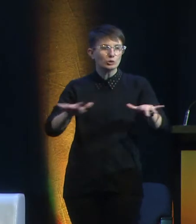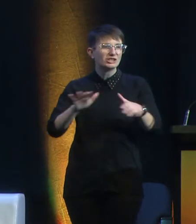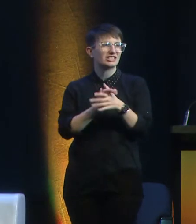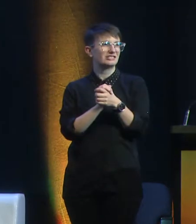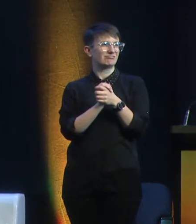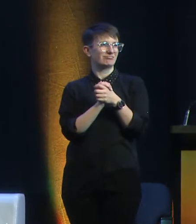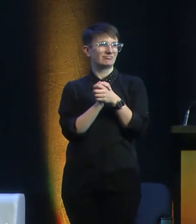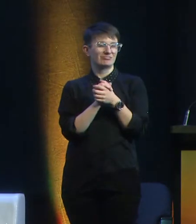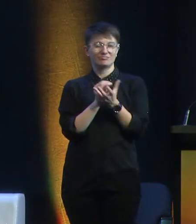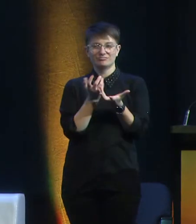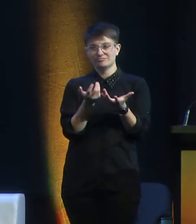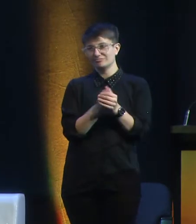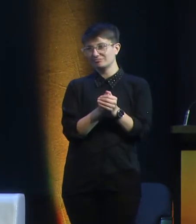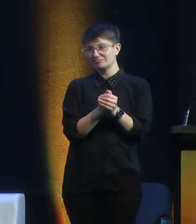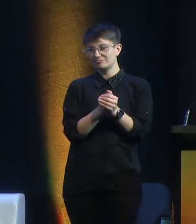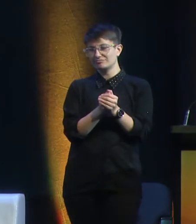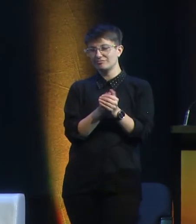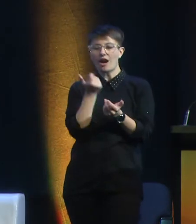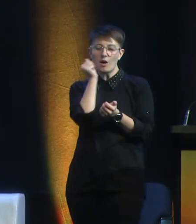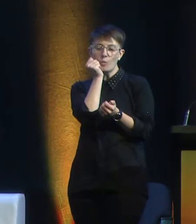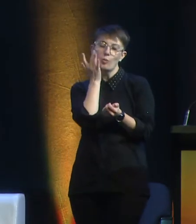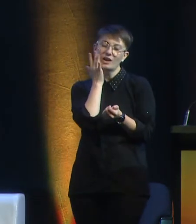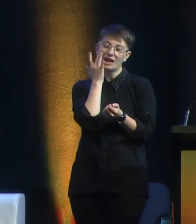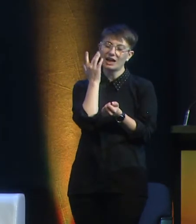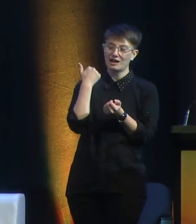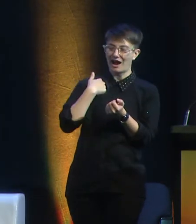and I know when I go to my different locations where I get my kai and I'm not going to tell